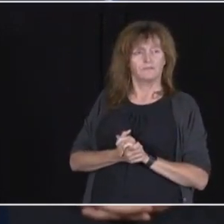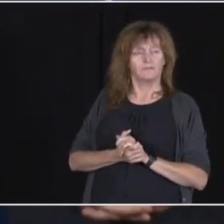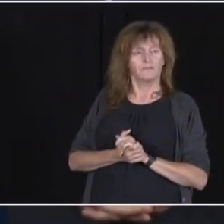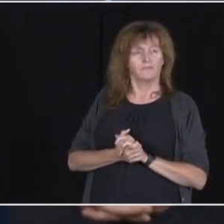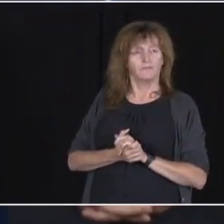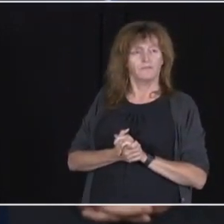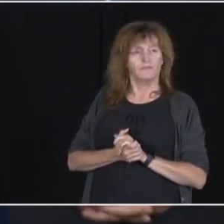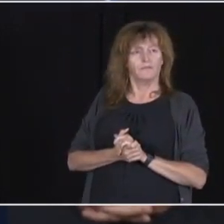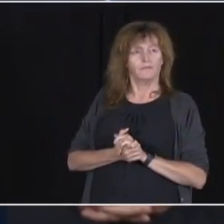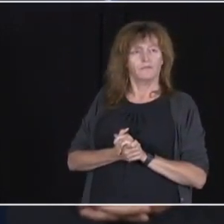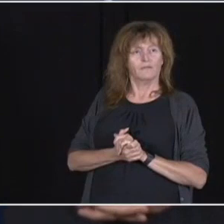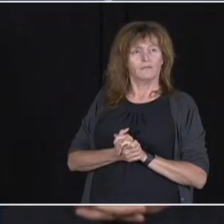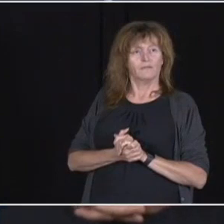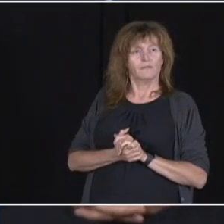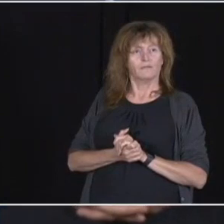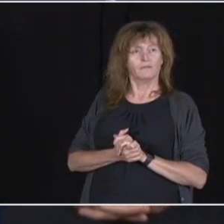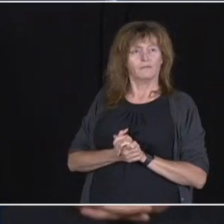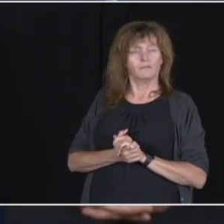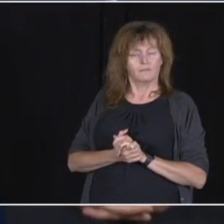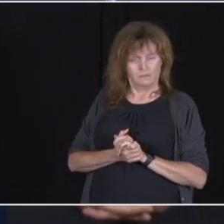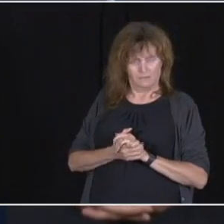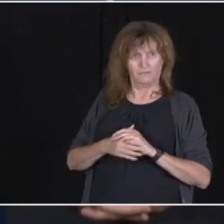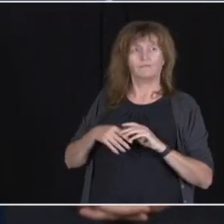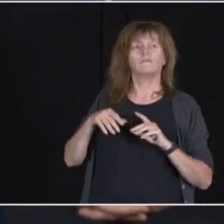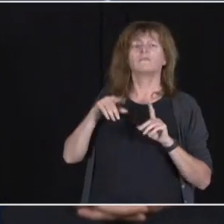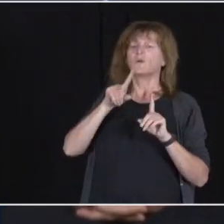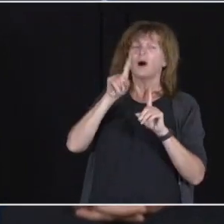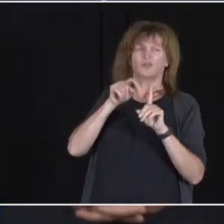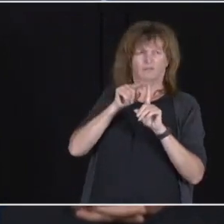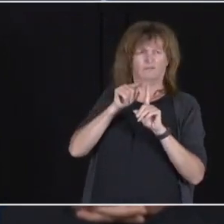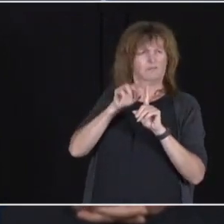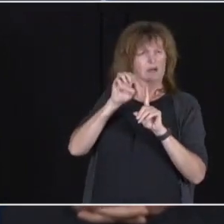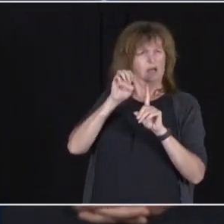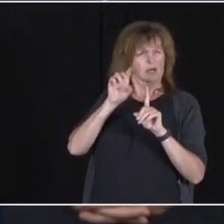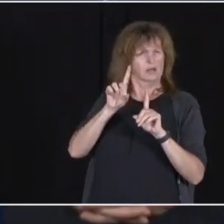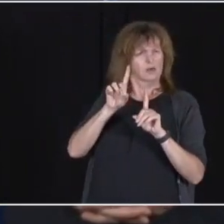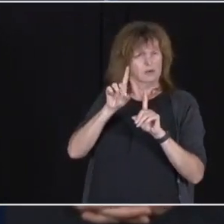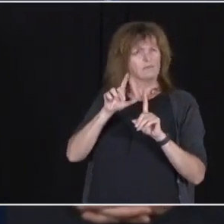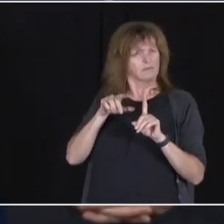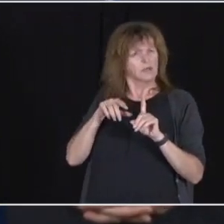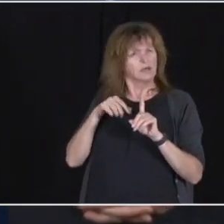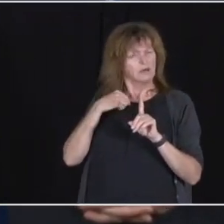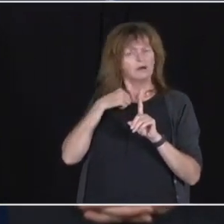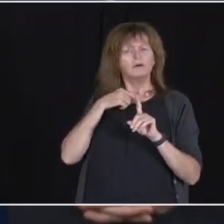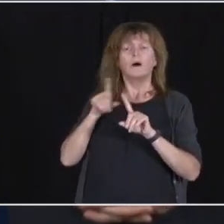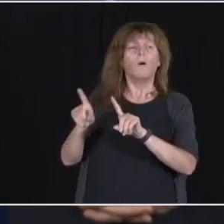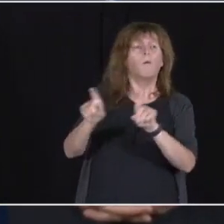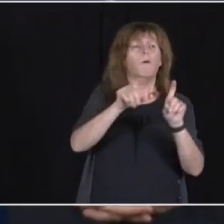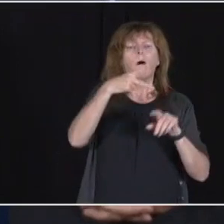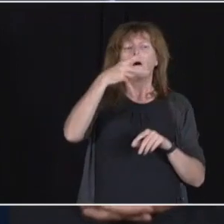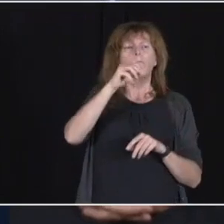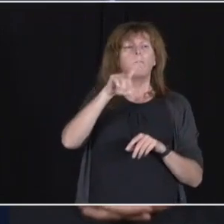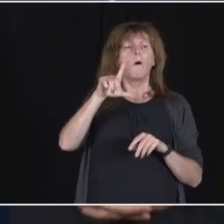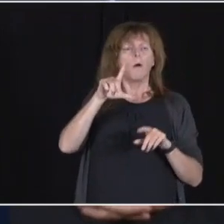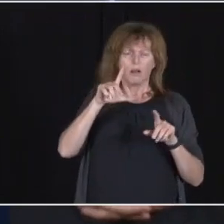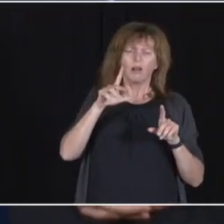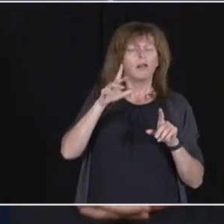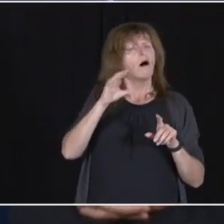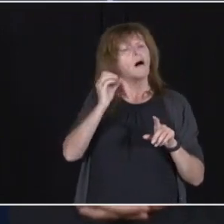Next question stop >> Hello, thank you very much. On education premier, we just received our poll where an over whelming majority of Ontario